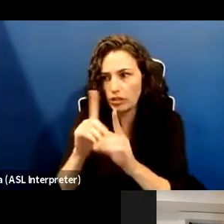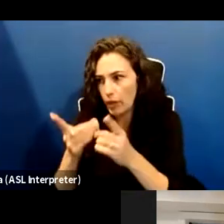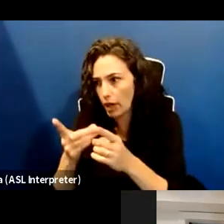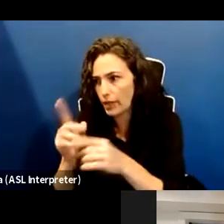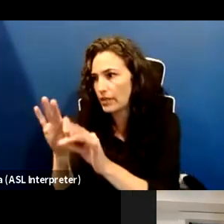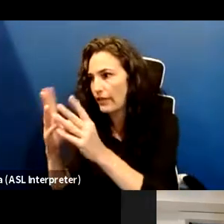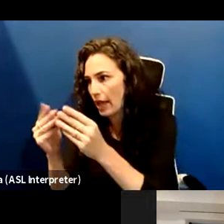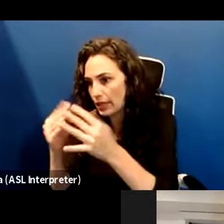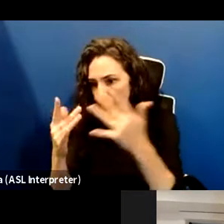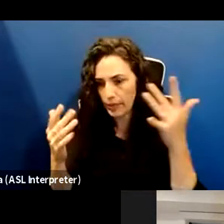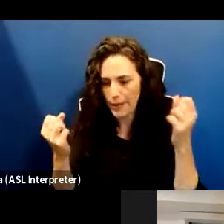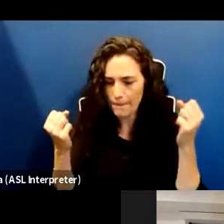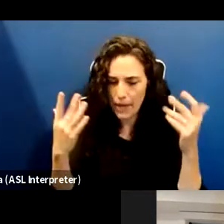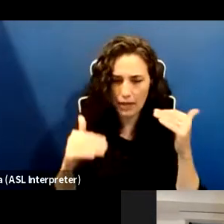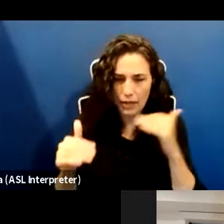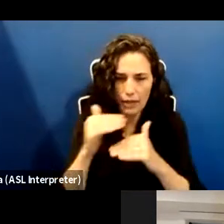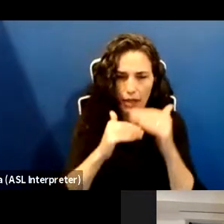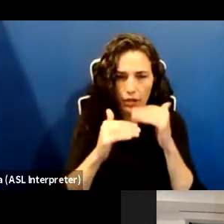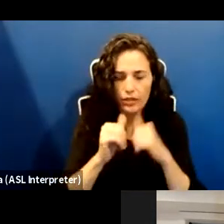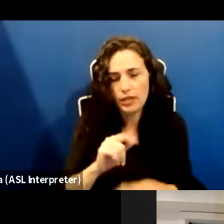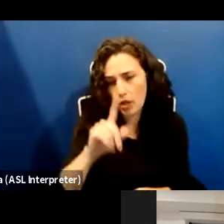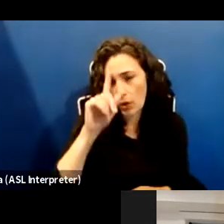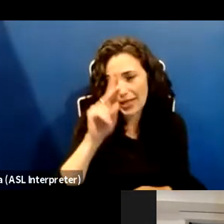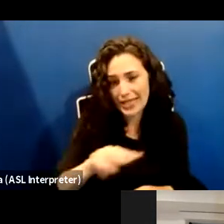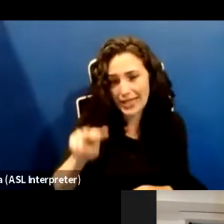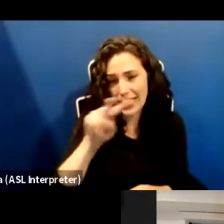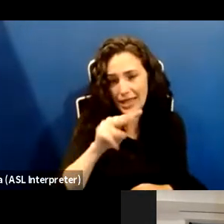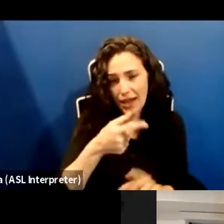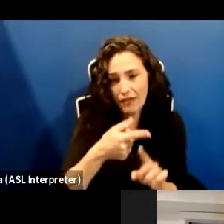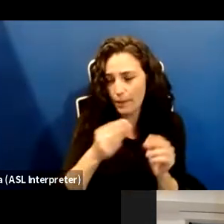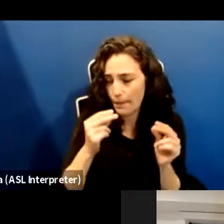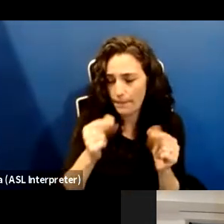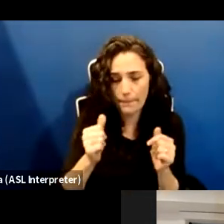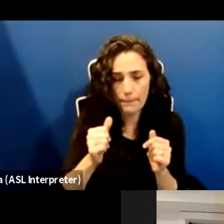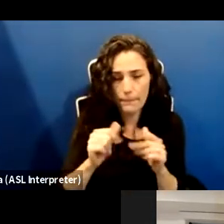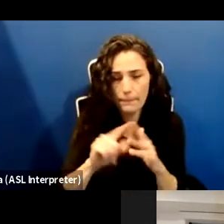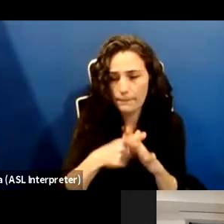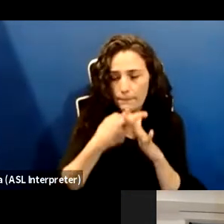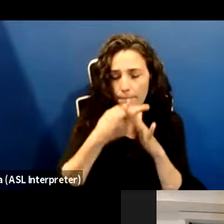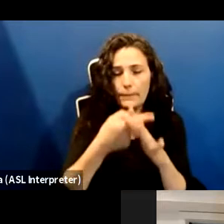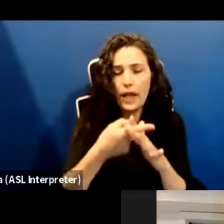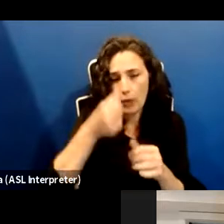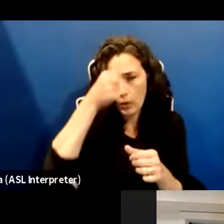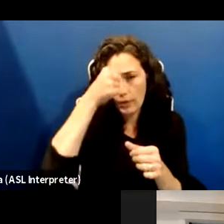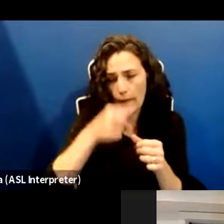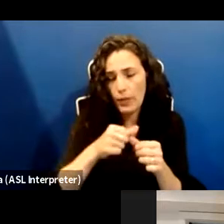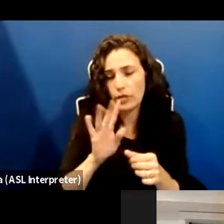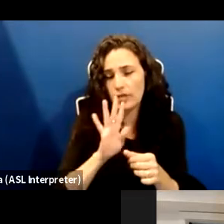So I think seeing that from the get go, it was from the get-go. And I remember talking to John,